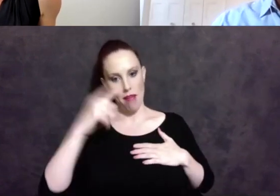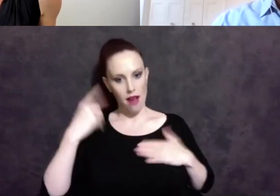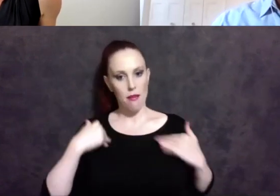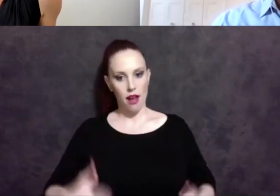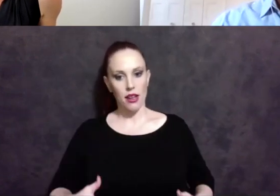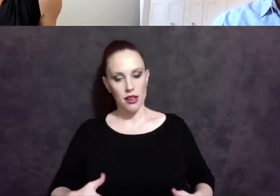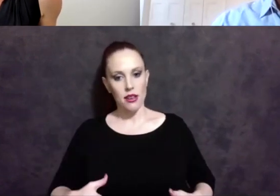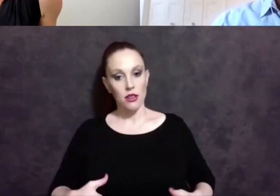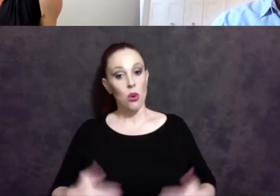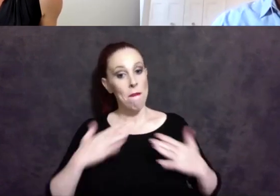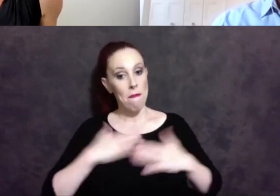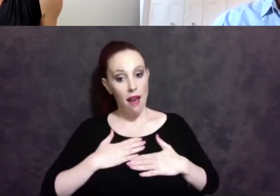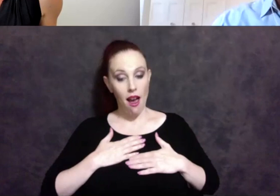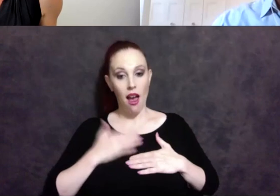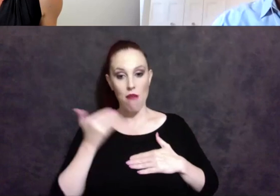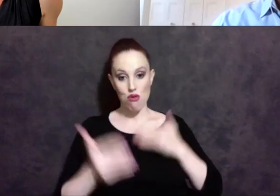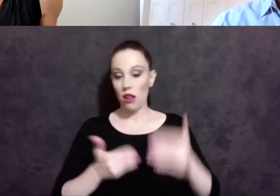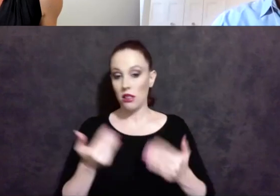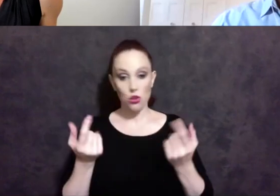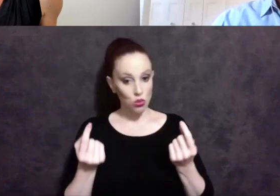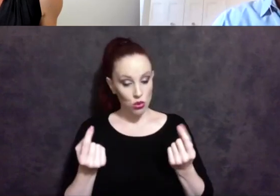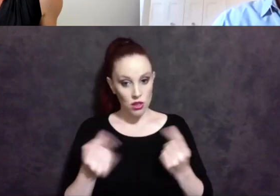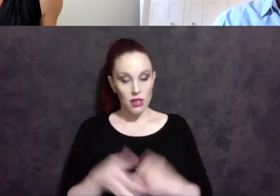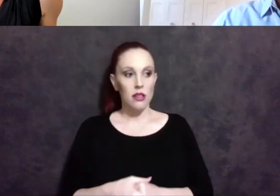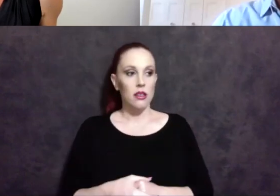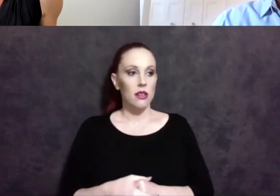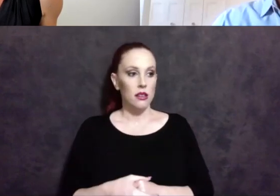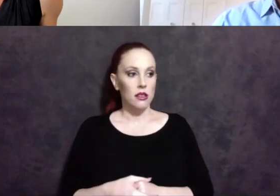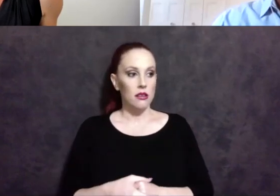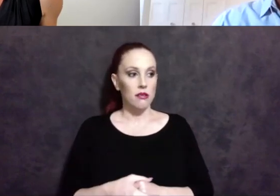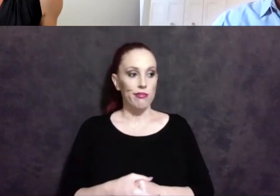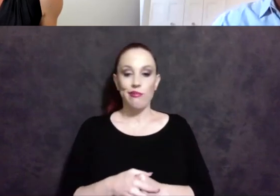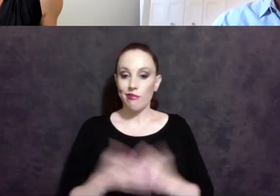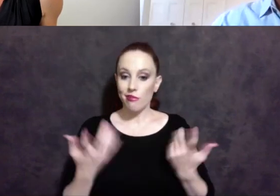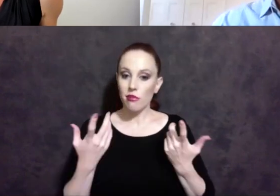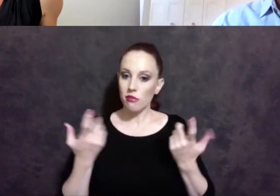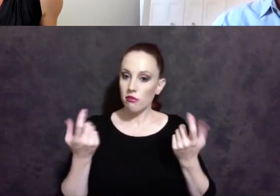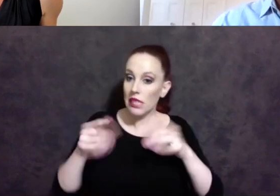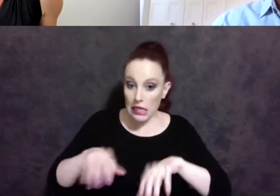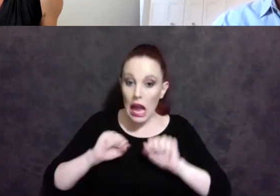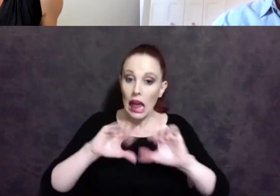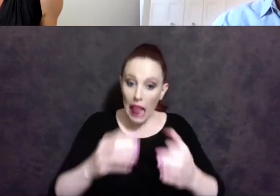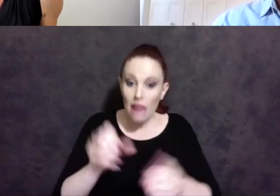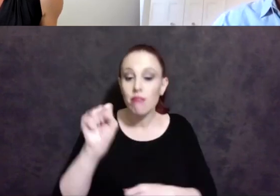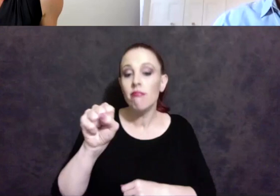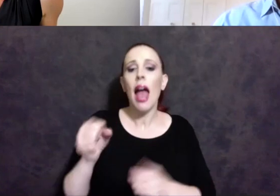process to do that was actually to take yoga classes and ultimately get a yoga certification